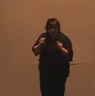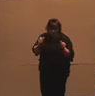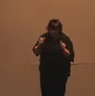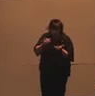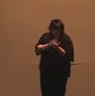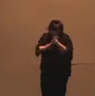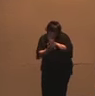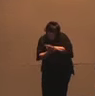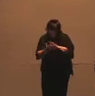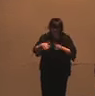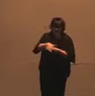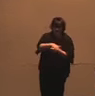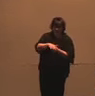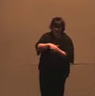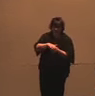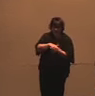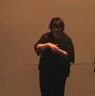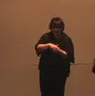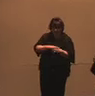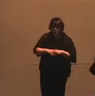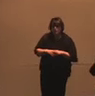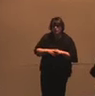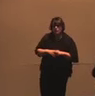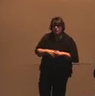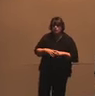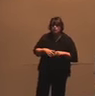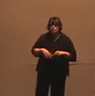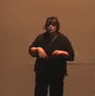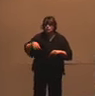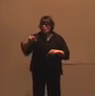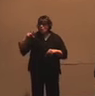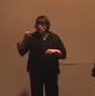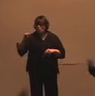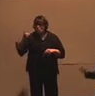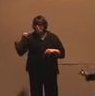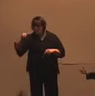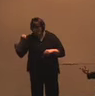So Toyo Ito did change the object to the space.